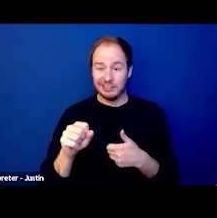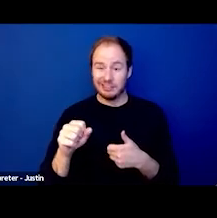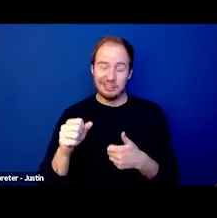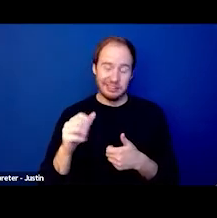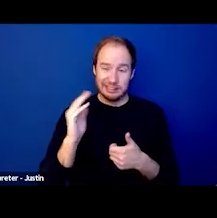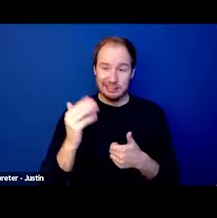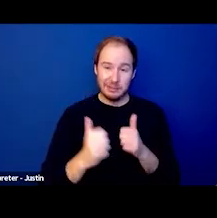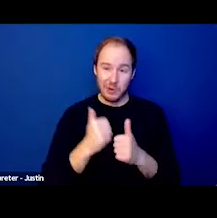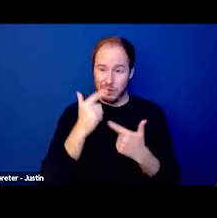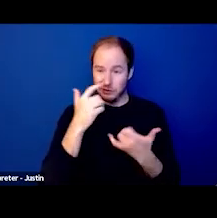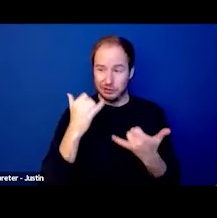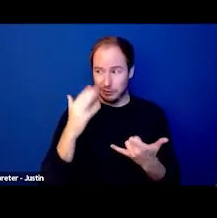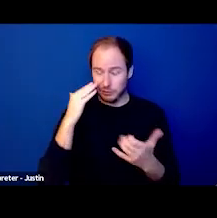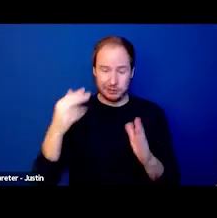now since gas prices are so high.